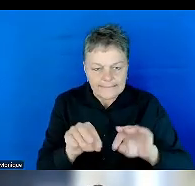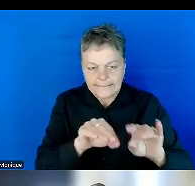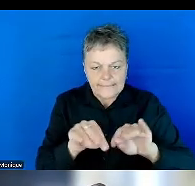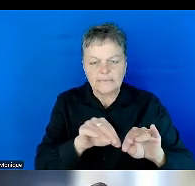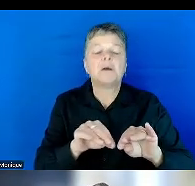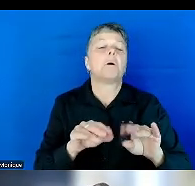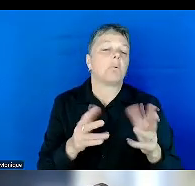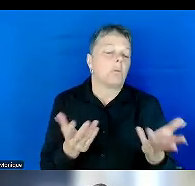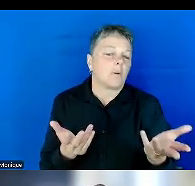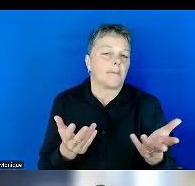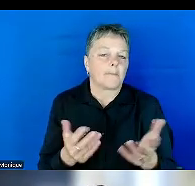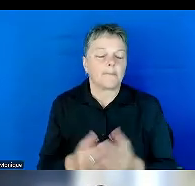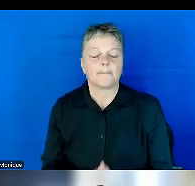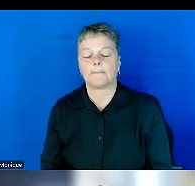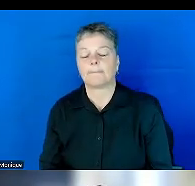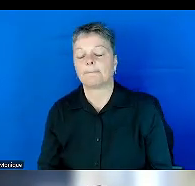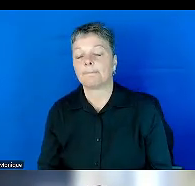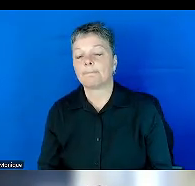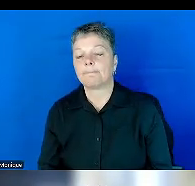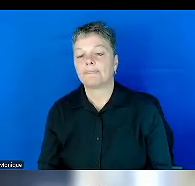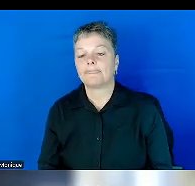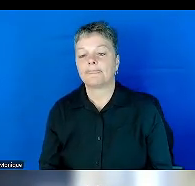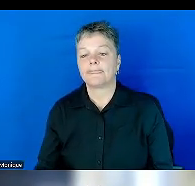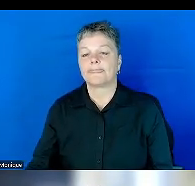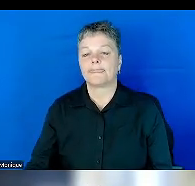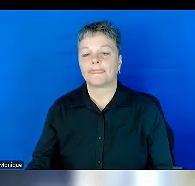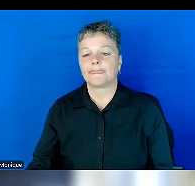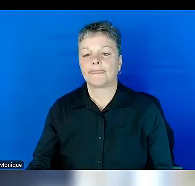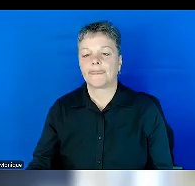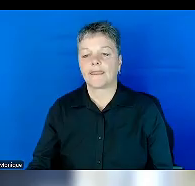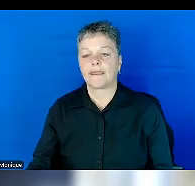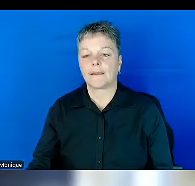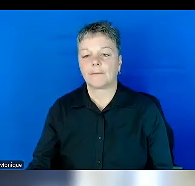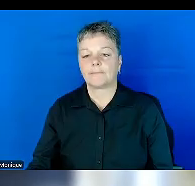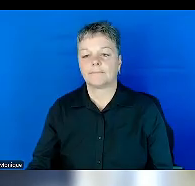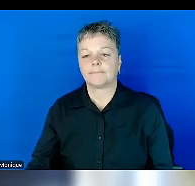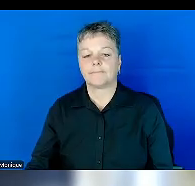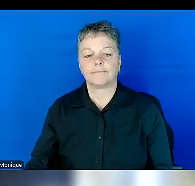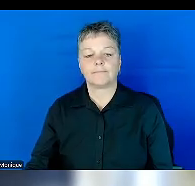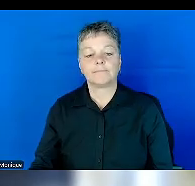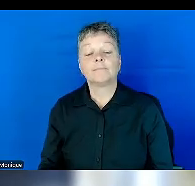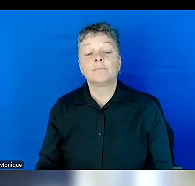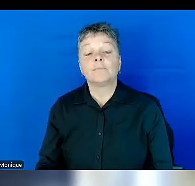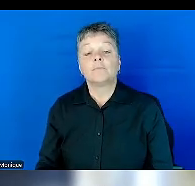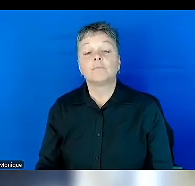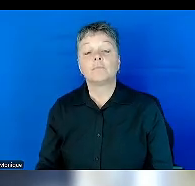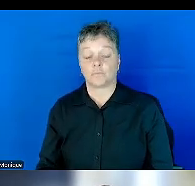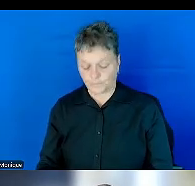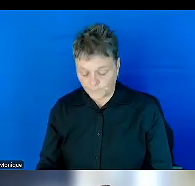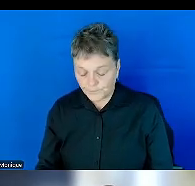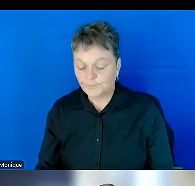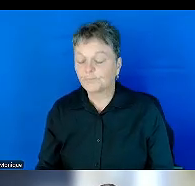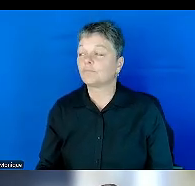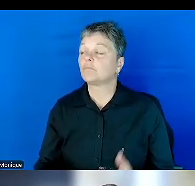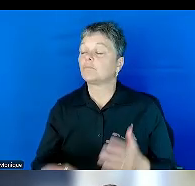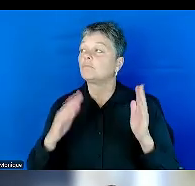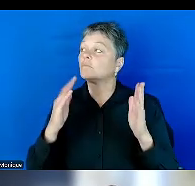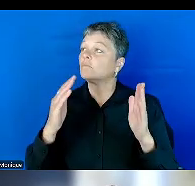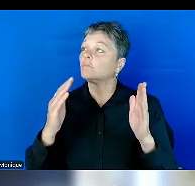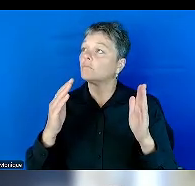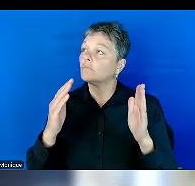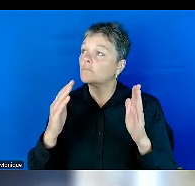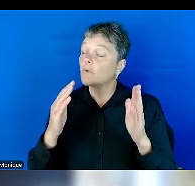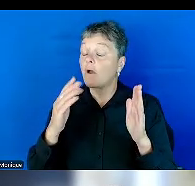And finally there there is also another aspect of representation that we sometimes do